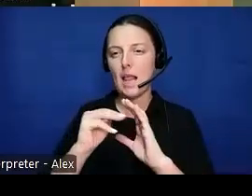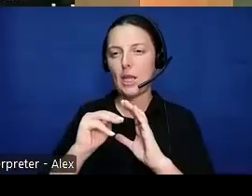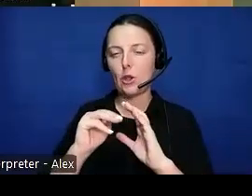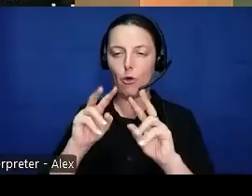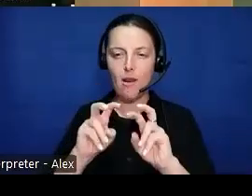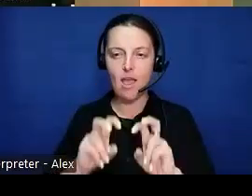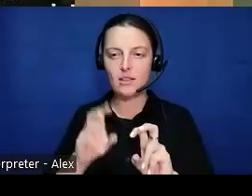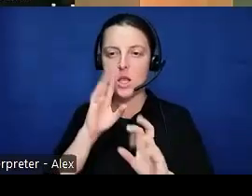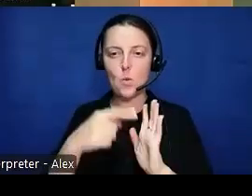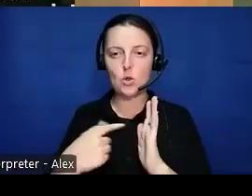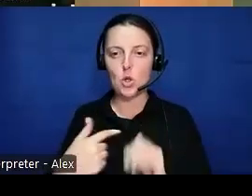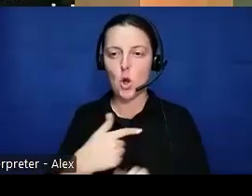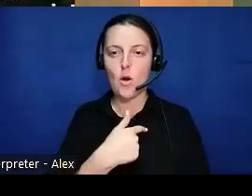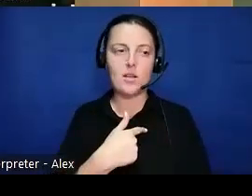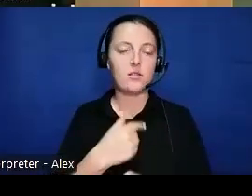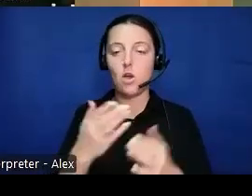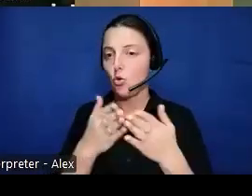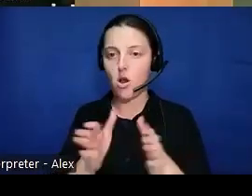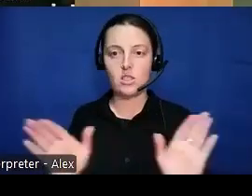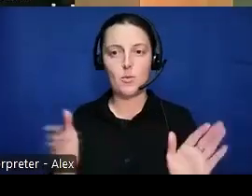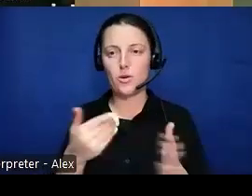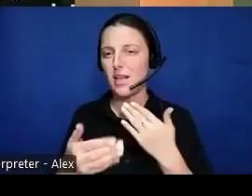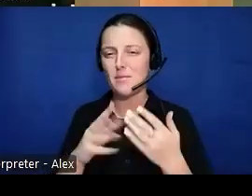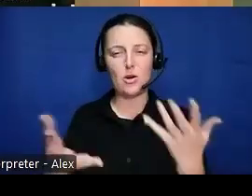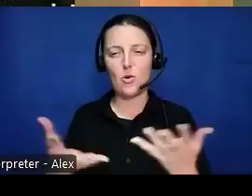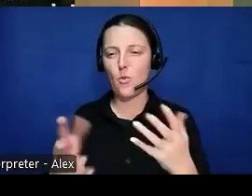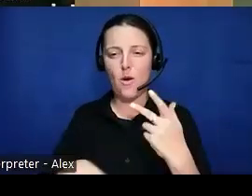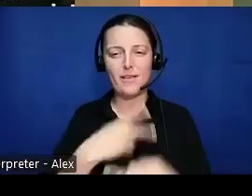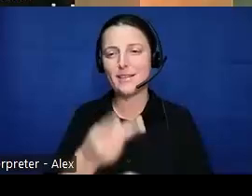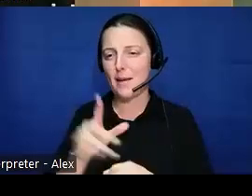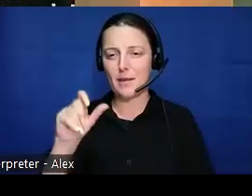irrespective of what kind of cancer it is, you know, what's going on at the molecular level. So,